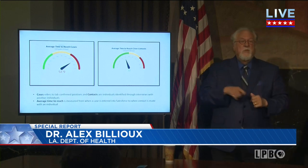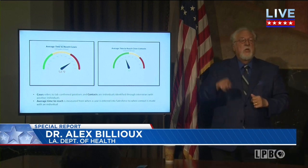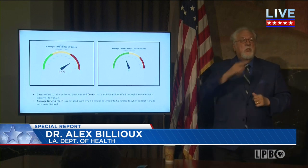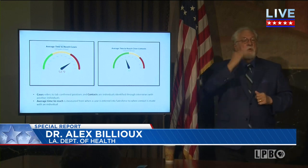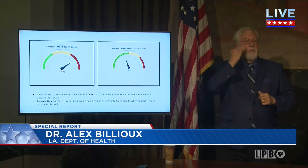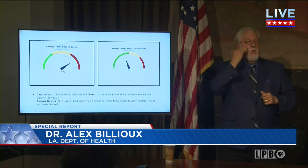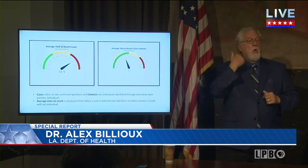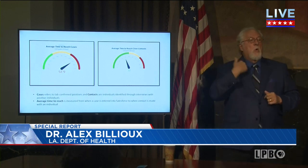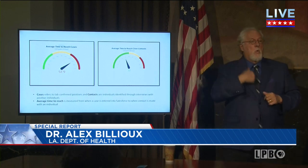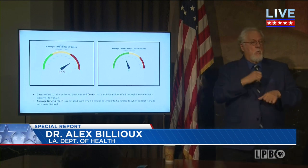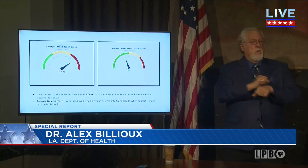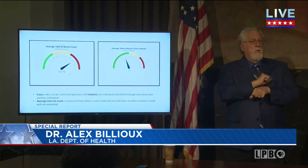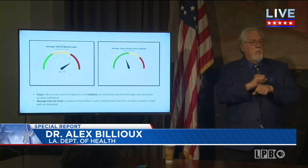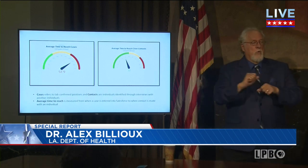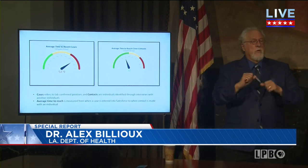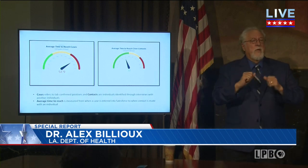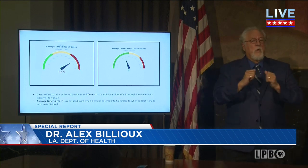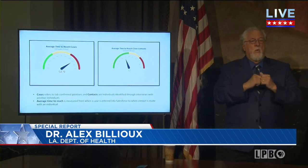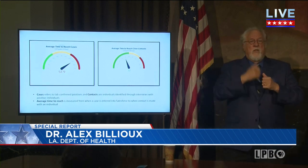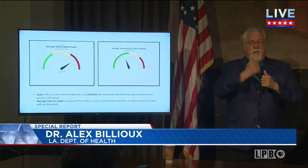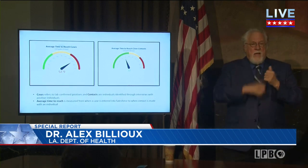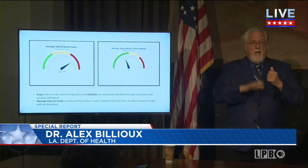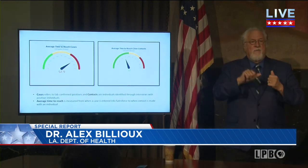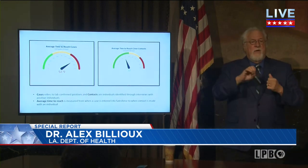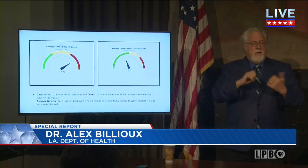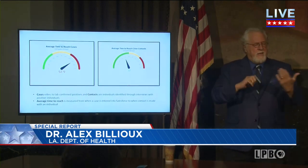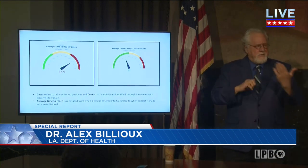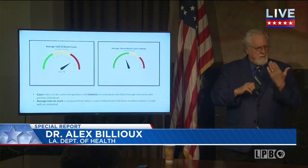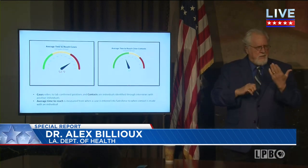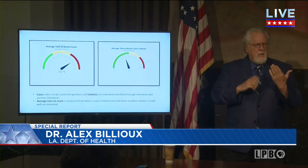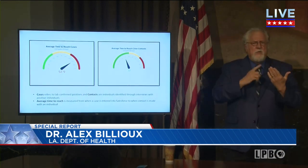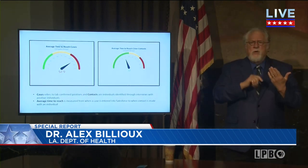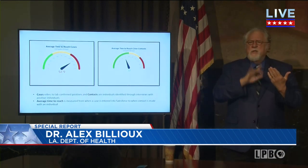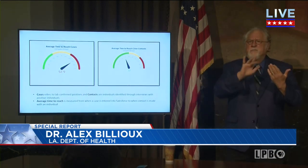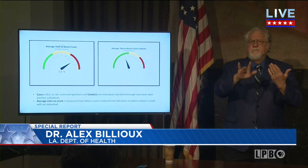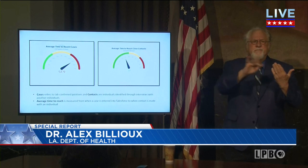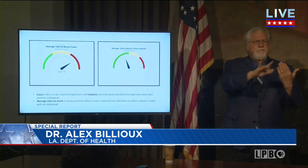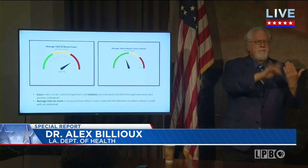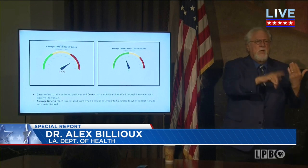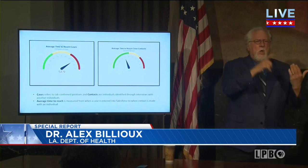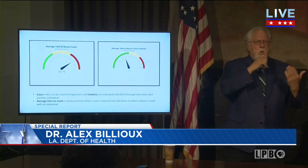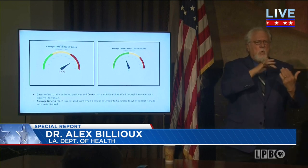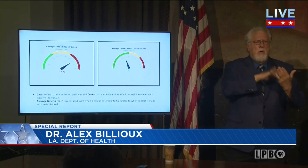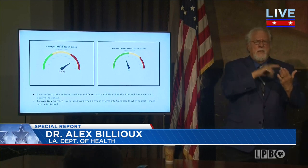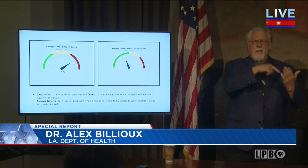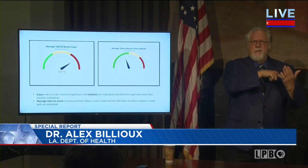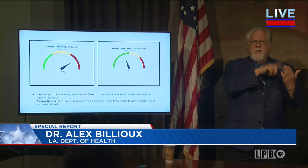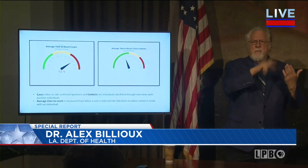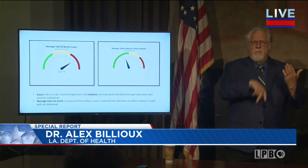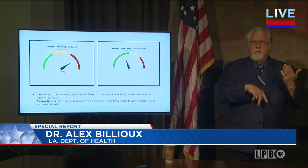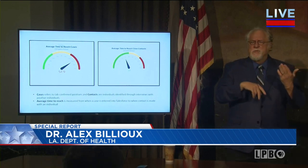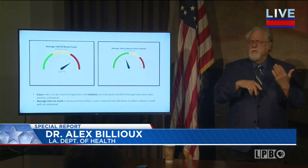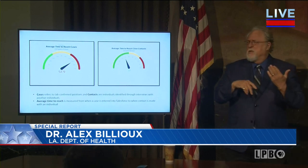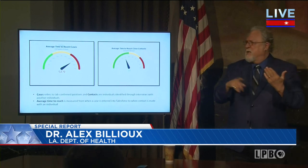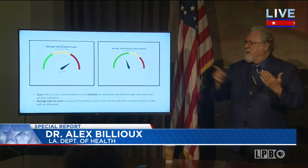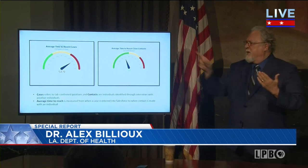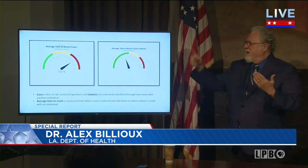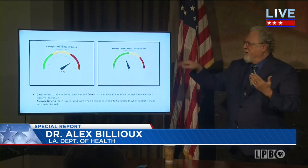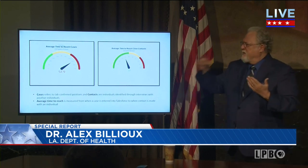LEAVE YOU WITH DATA AT THE END THE WORK WE'RE DOING AS A STATE TO SUPPORT YOU IN THAT. THAT'S CONTACT TRACING.